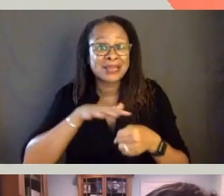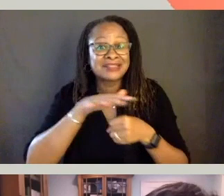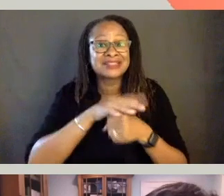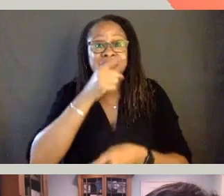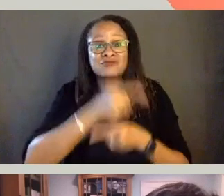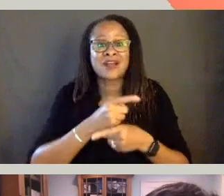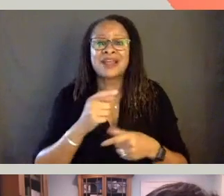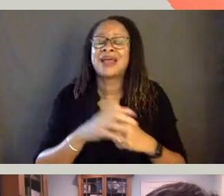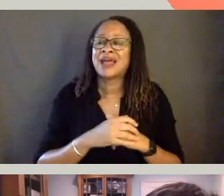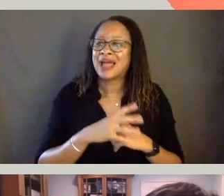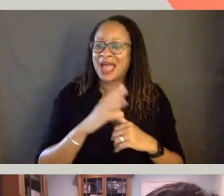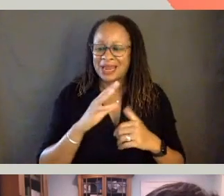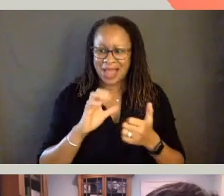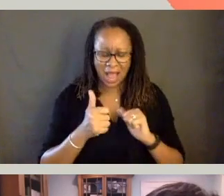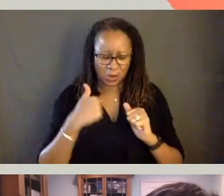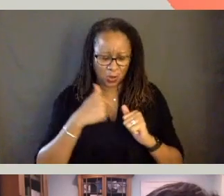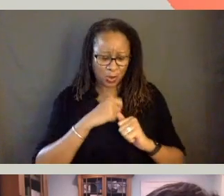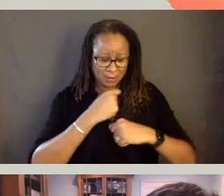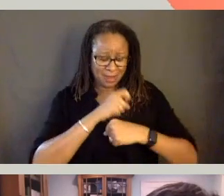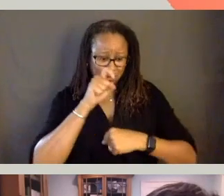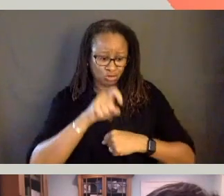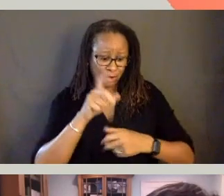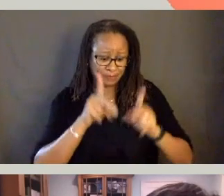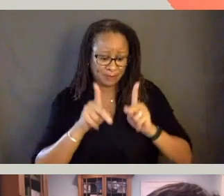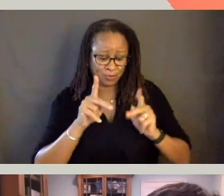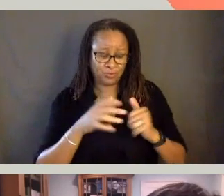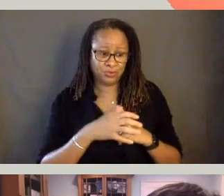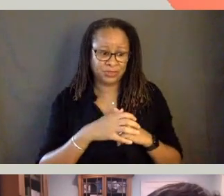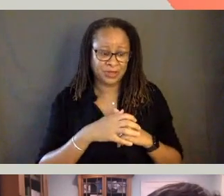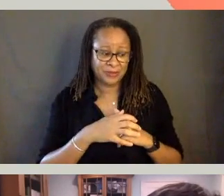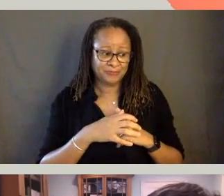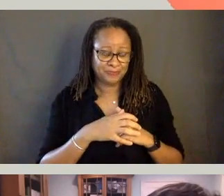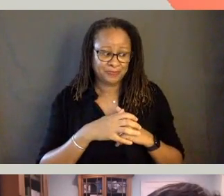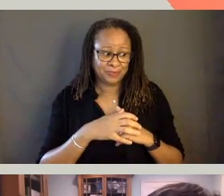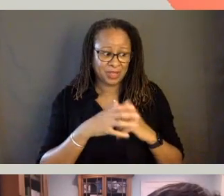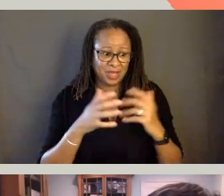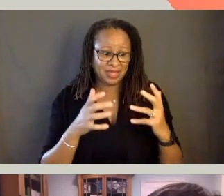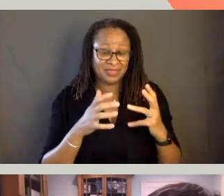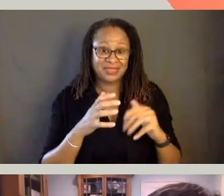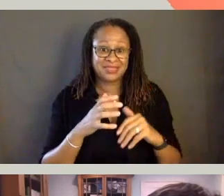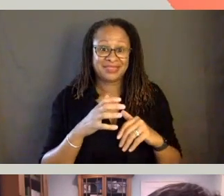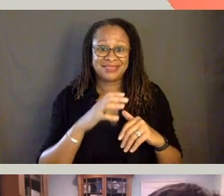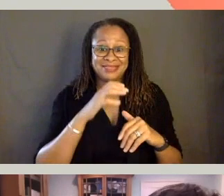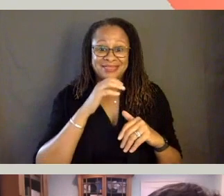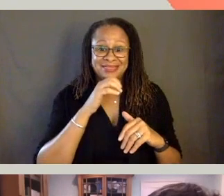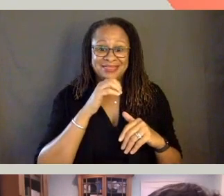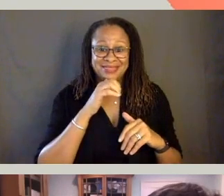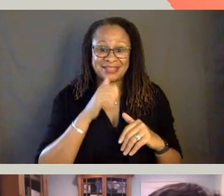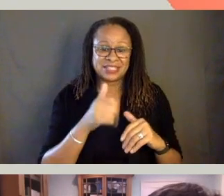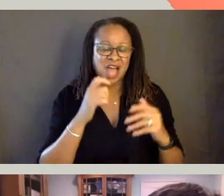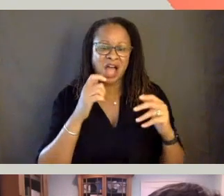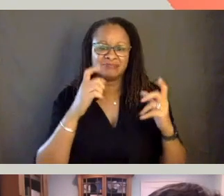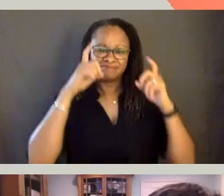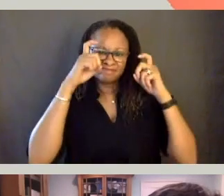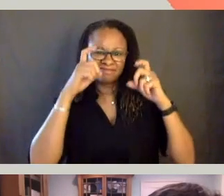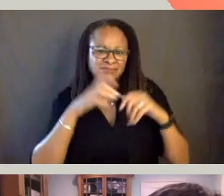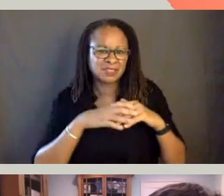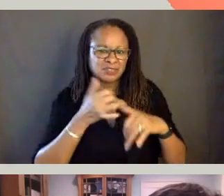And how can we make sure that folks, it's not frowned upon to not be either or,